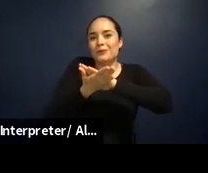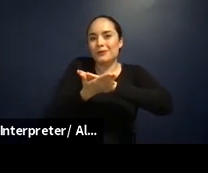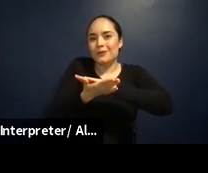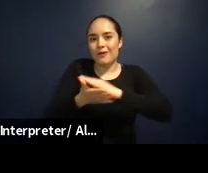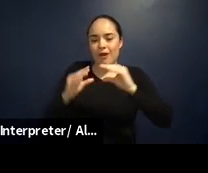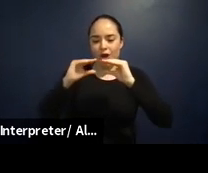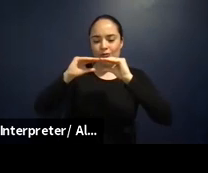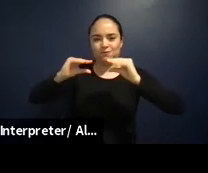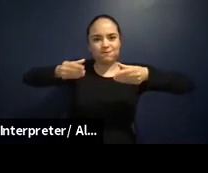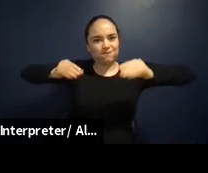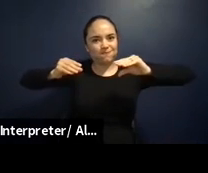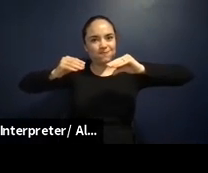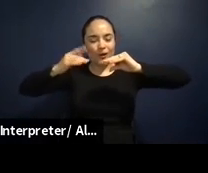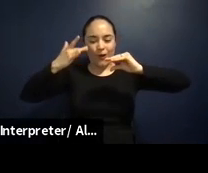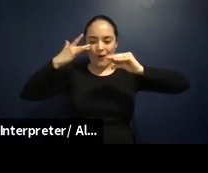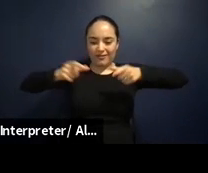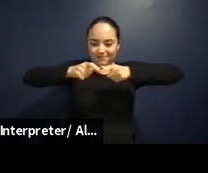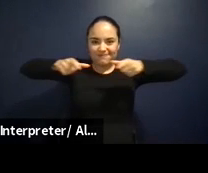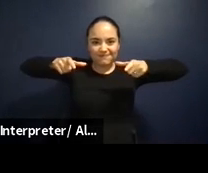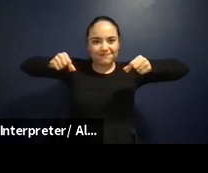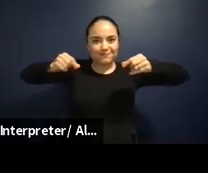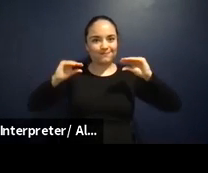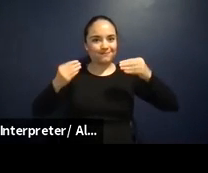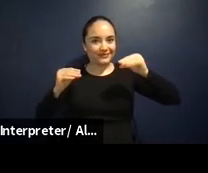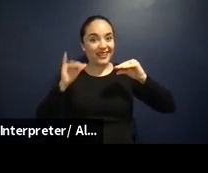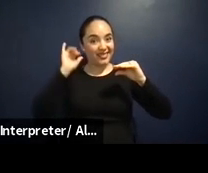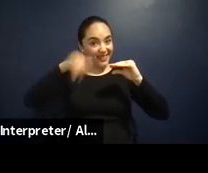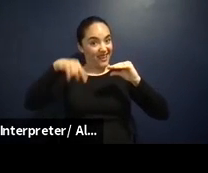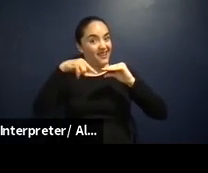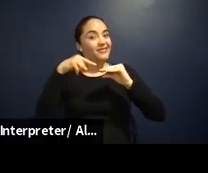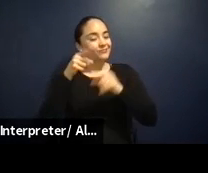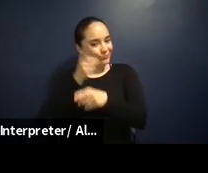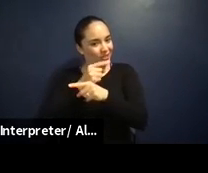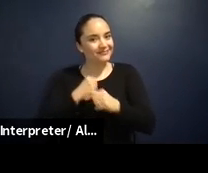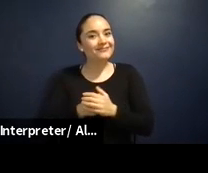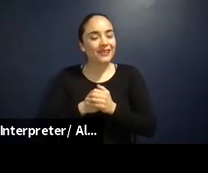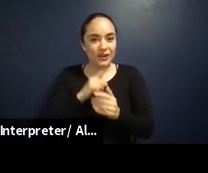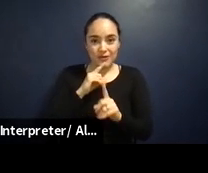[Kim]: Very nice. So yeah that's very true of how the rocks form here on Earth. If you take a